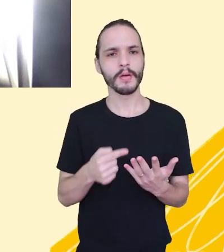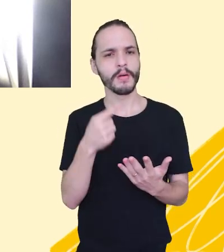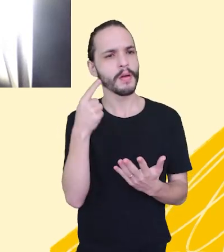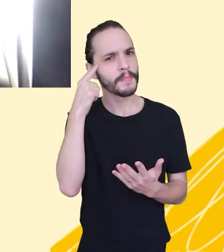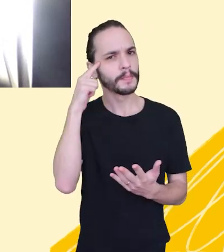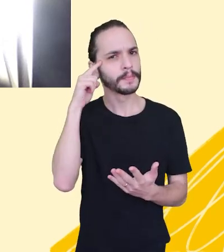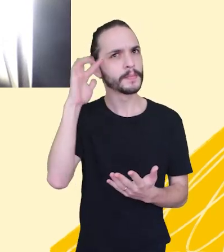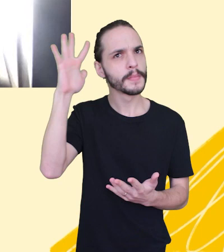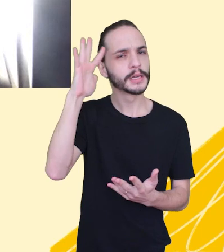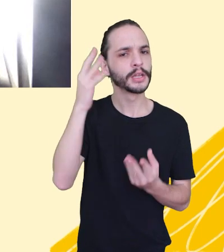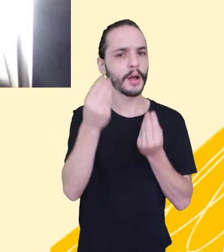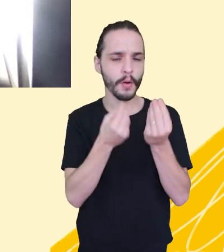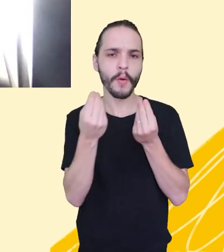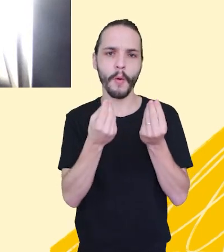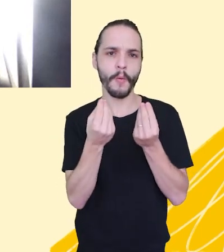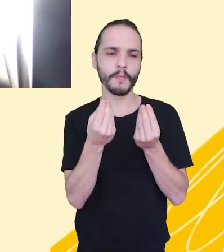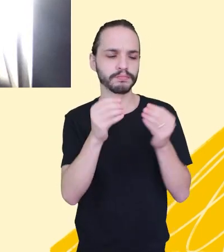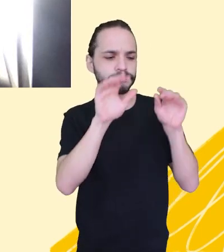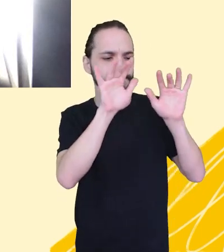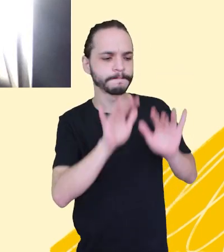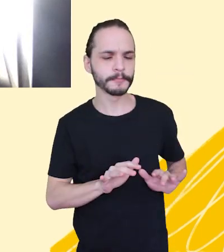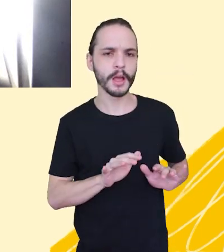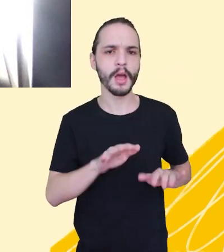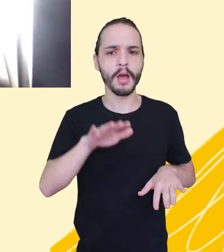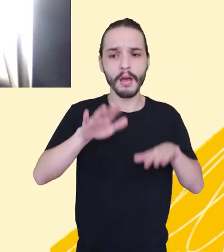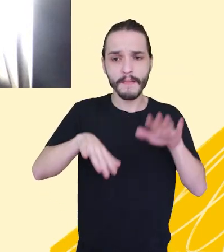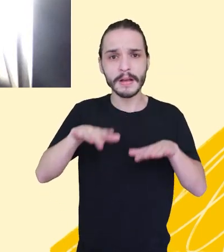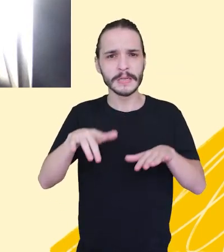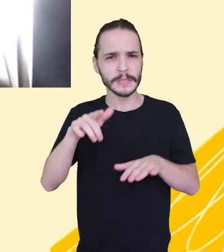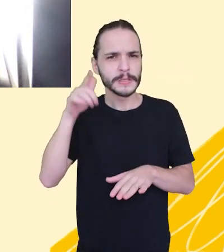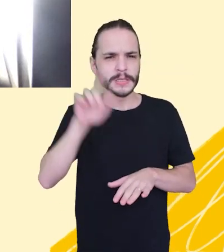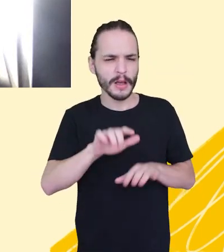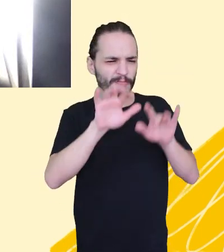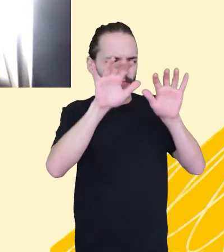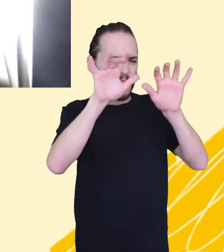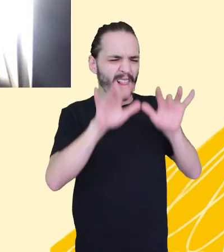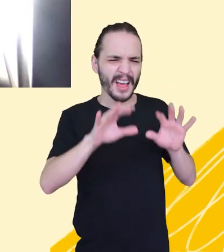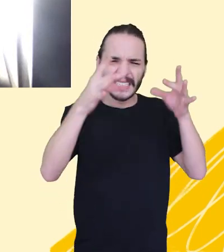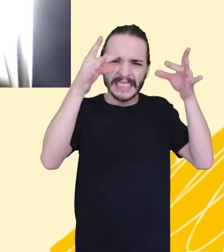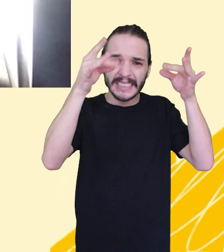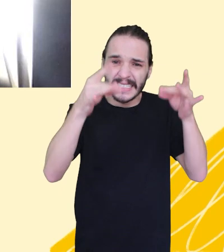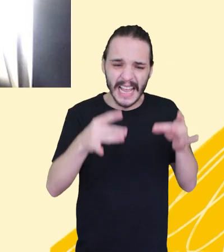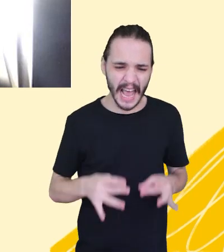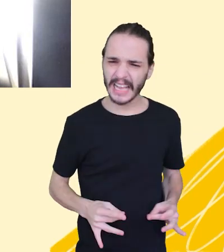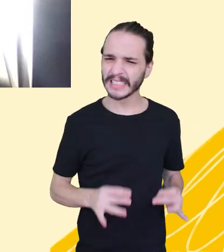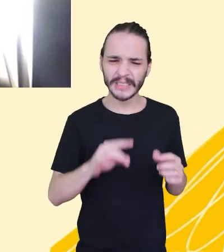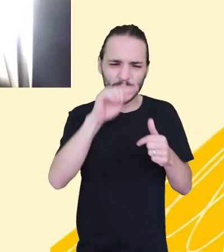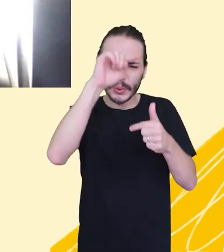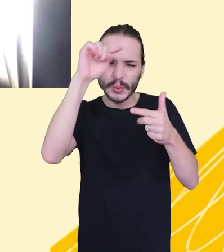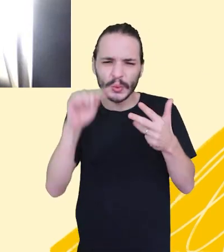Still, there is, if I'm able to write it down in that sense, a lot of...